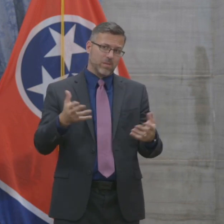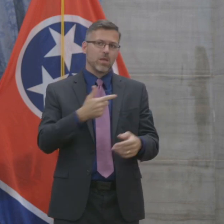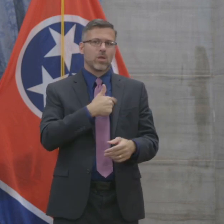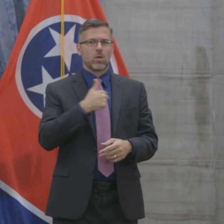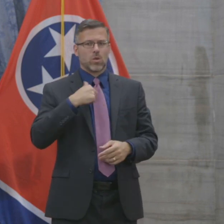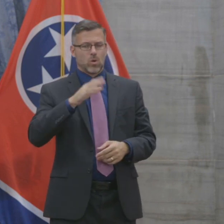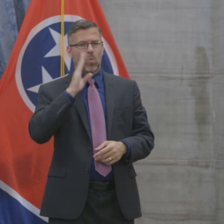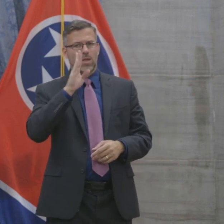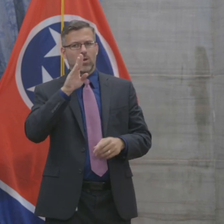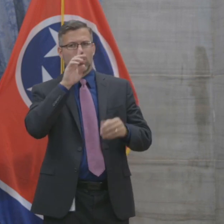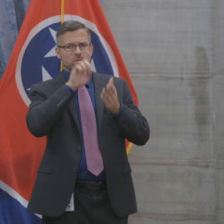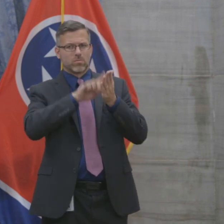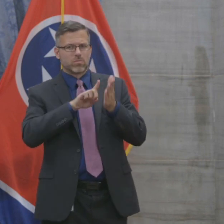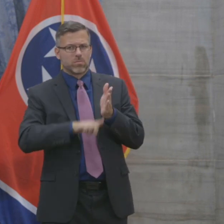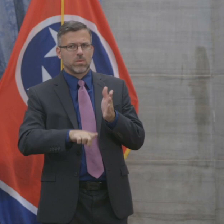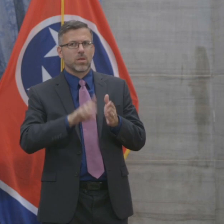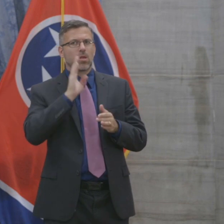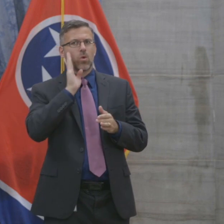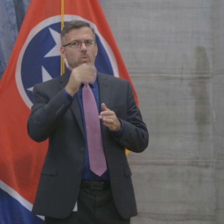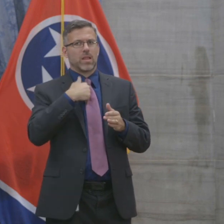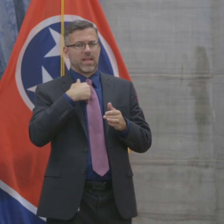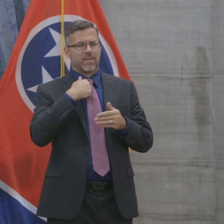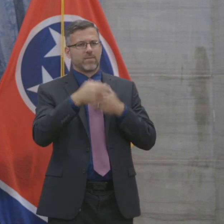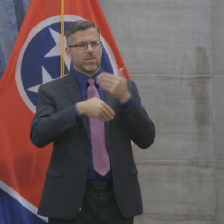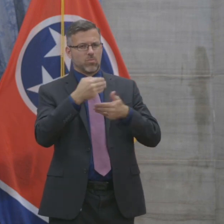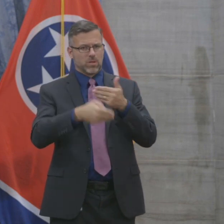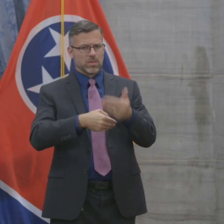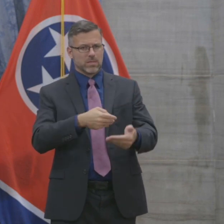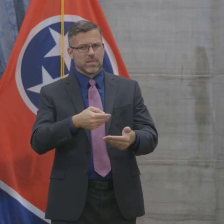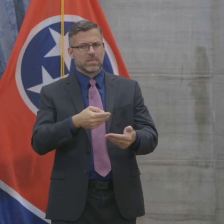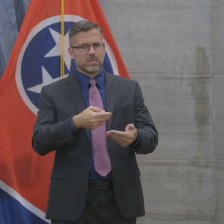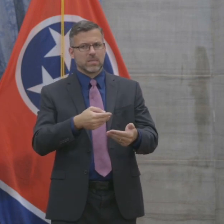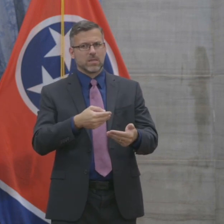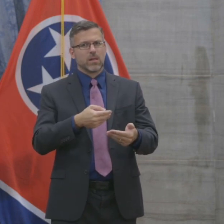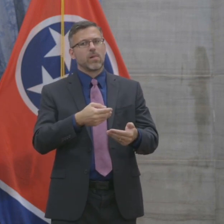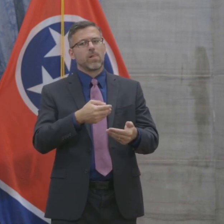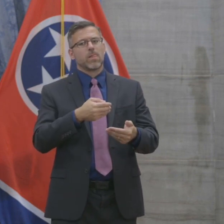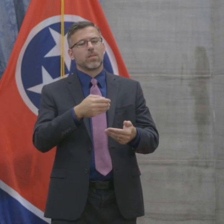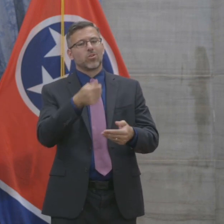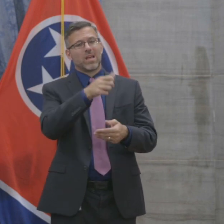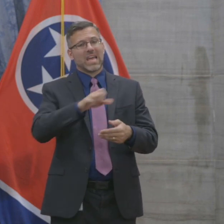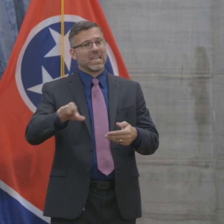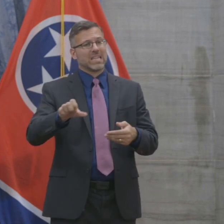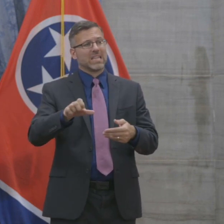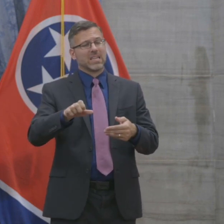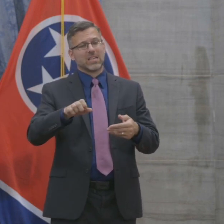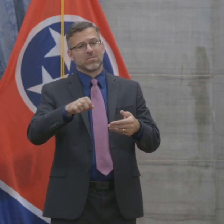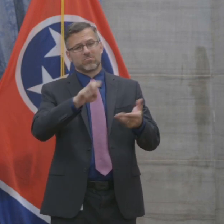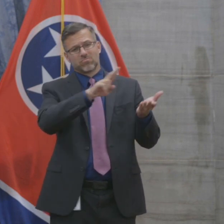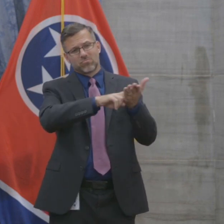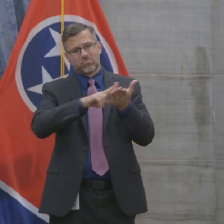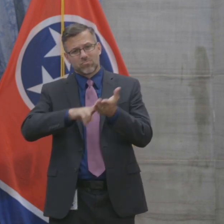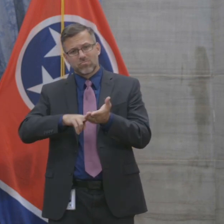are having a -- going to -- they're going to put this out to bid I guess for a firm to take a look at how these claims are